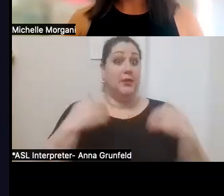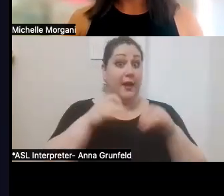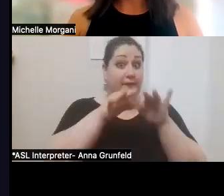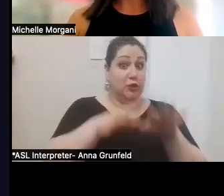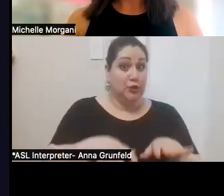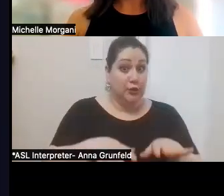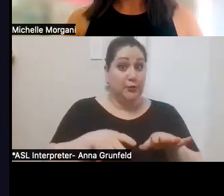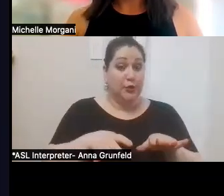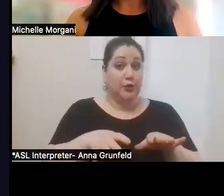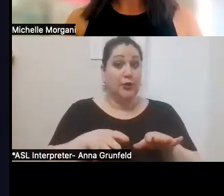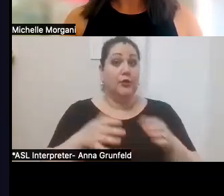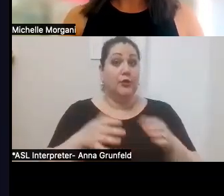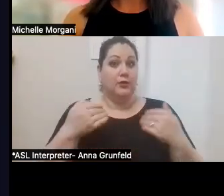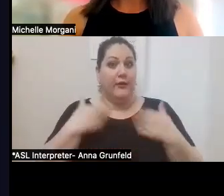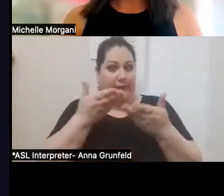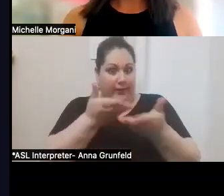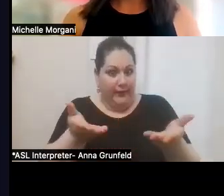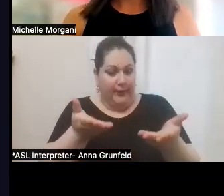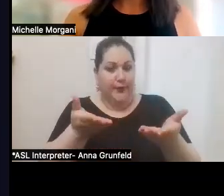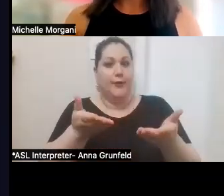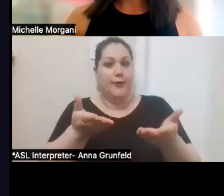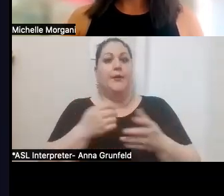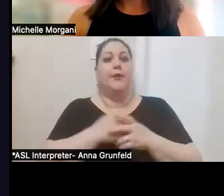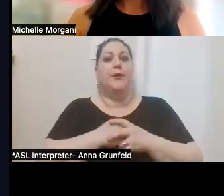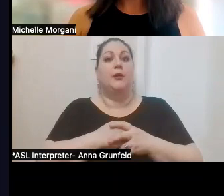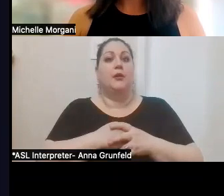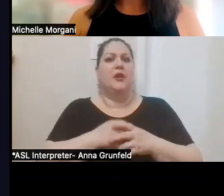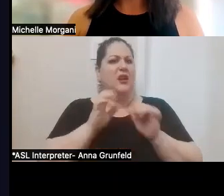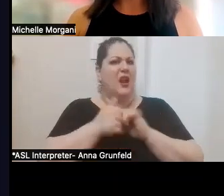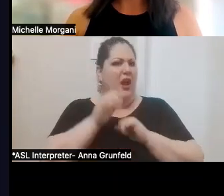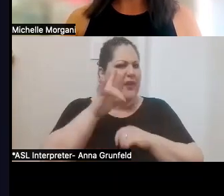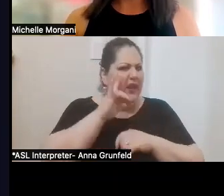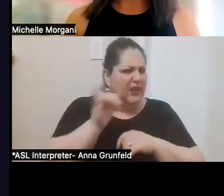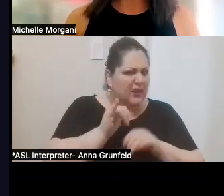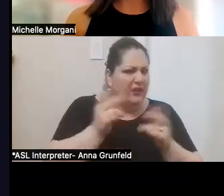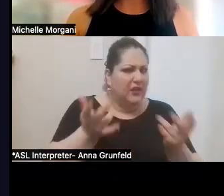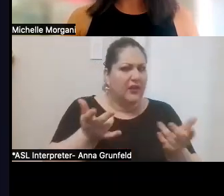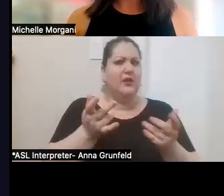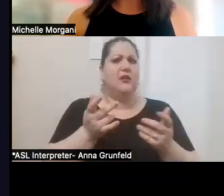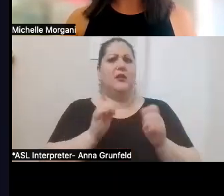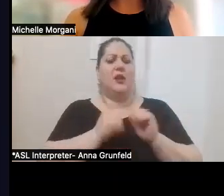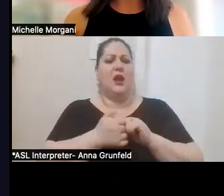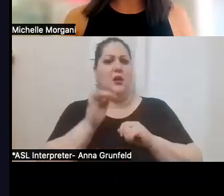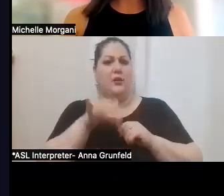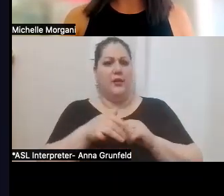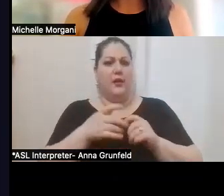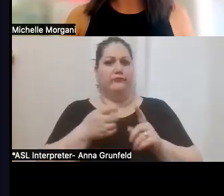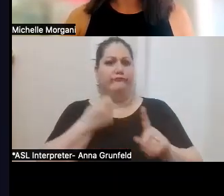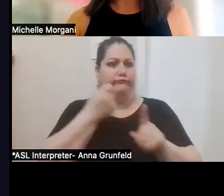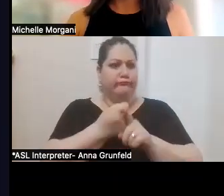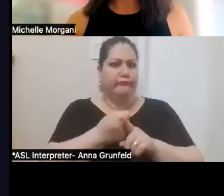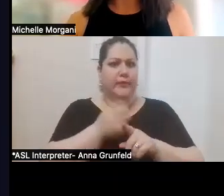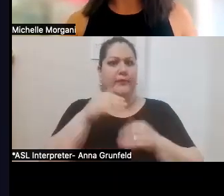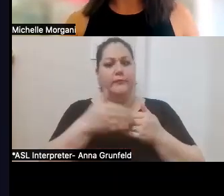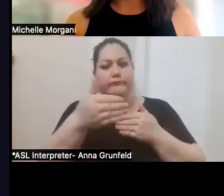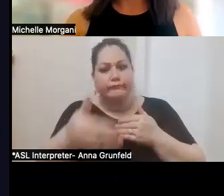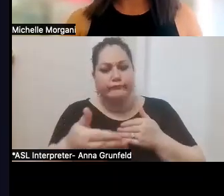within the setting and how that will look and how that will sort of depict the next steps for the student in their interactions with others.